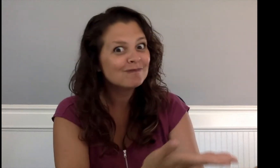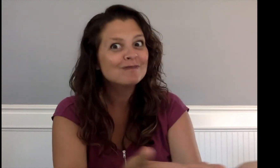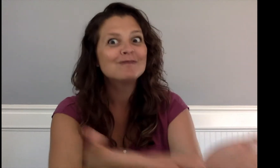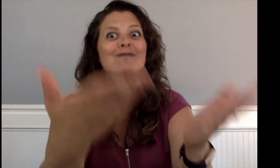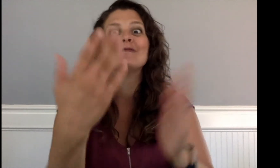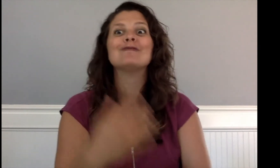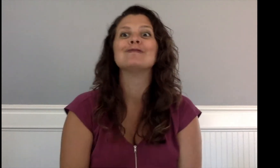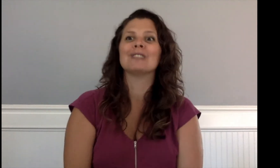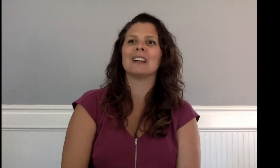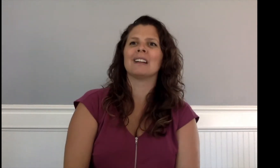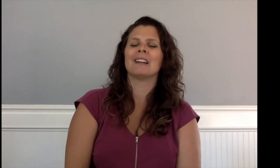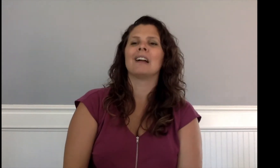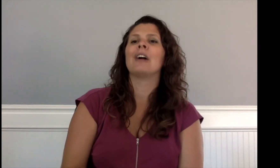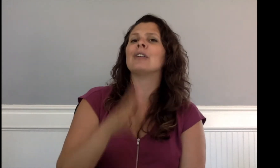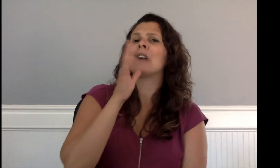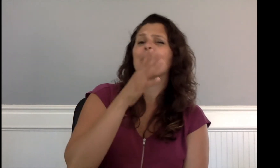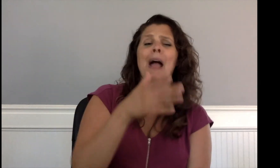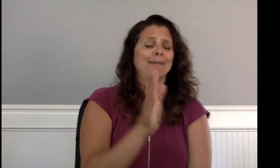right here. You're going fishing- with Charlie and Frog."